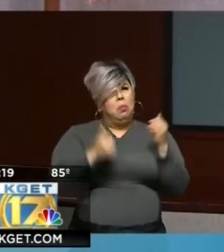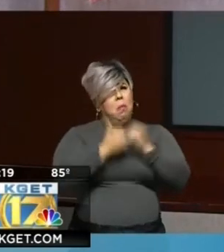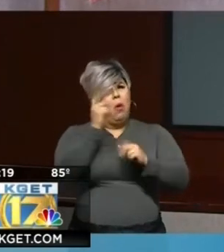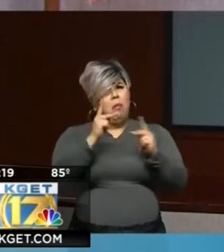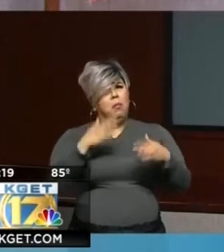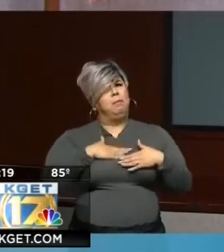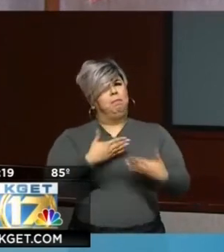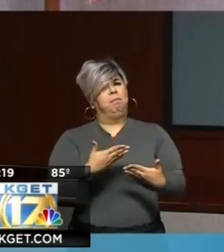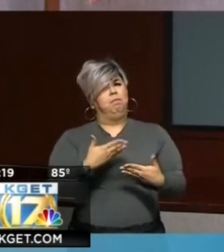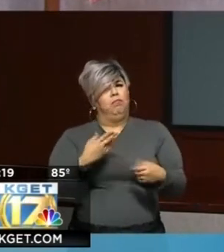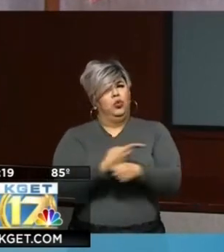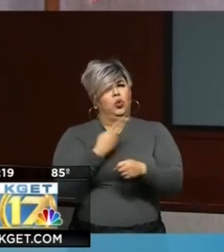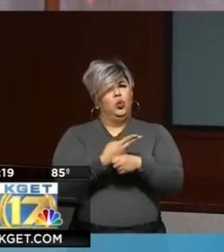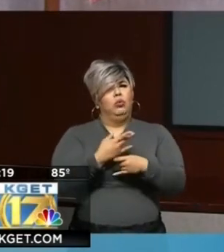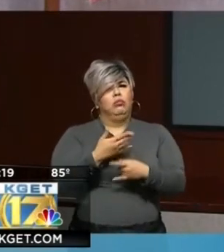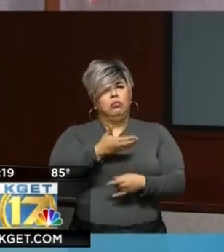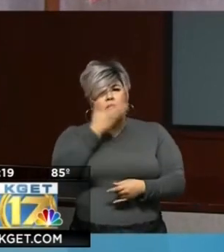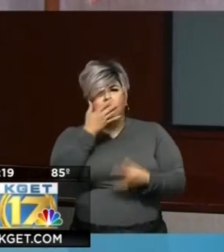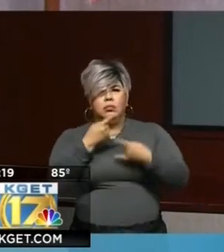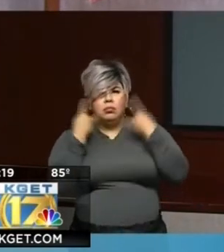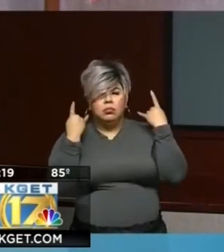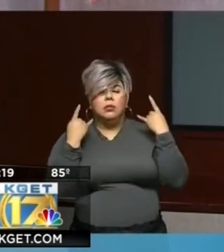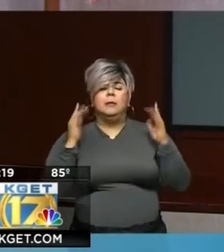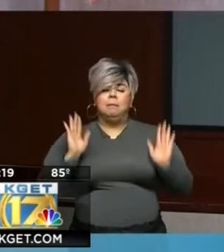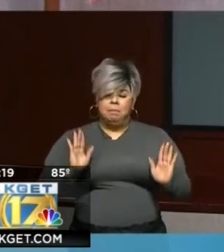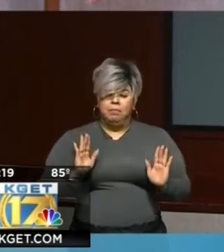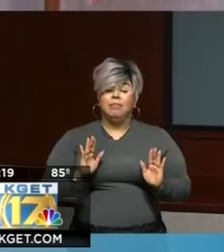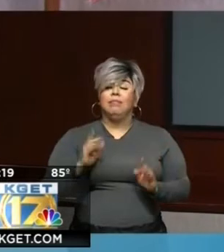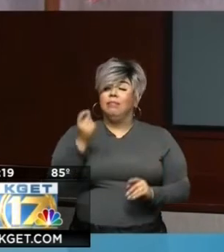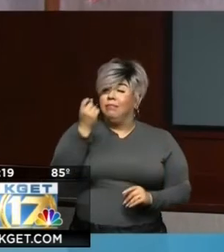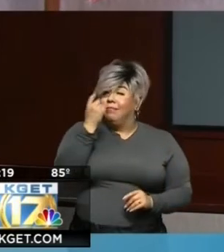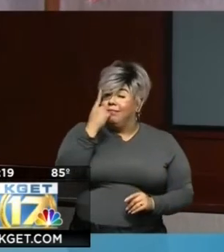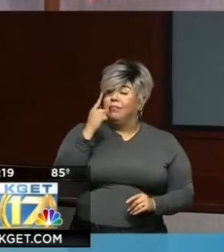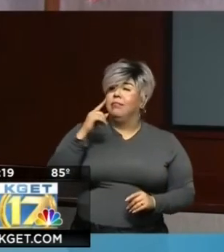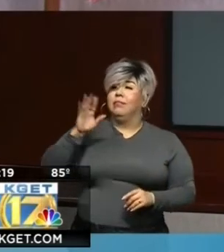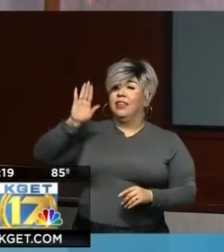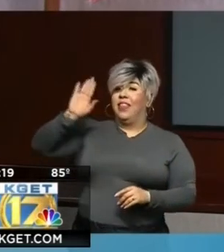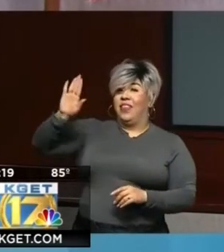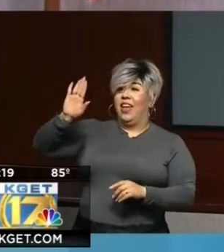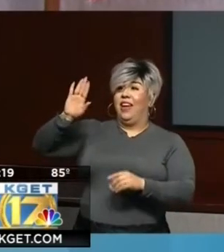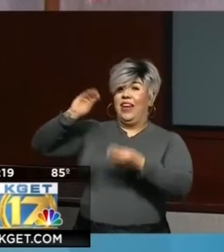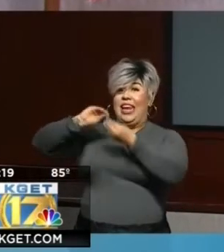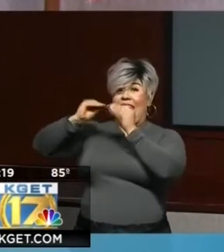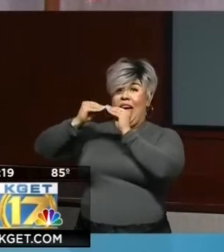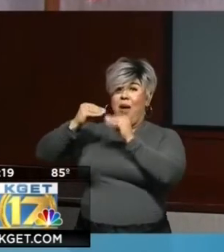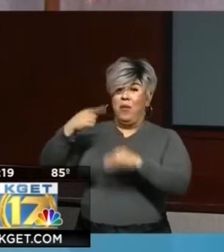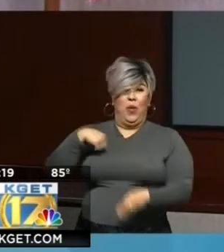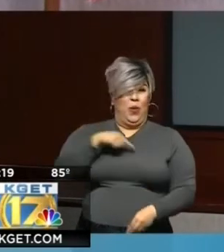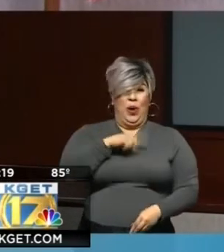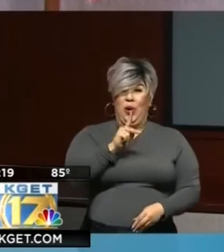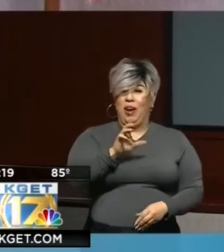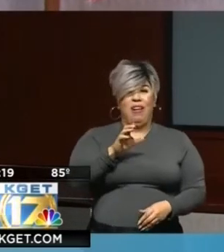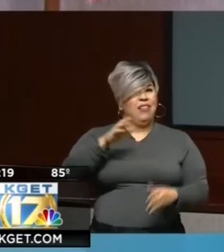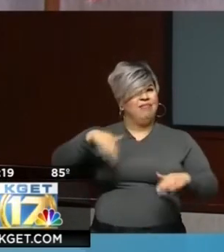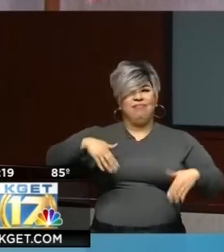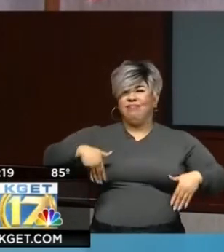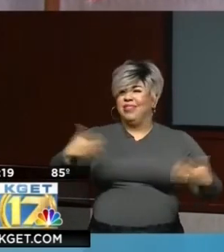REQUESTS. I THINK YOU SEE MANY PEOPLE GOING OUT WEARING MASKS DOING THE BEST THAT THEY CAN;